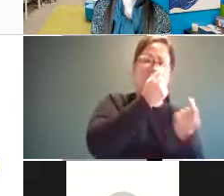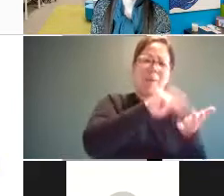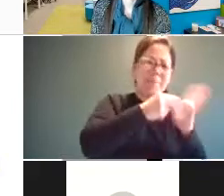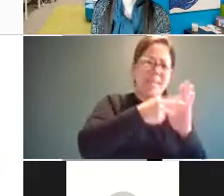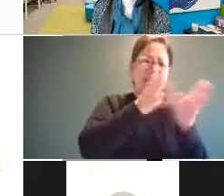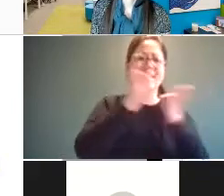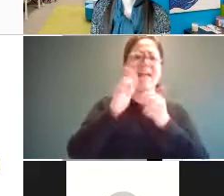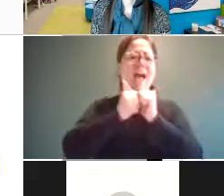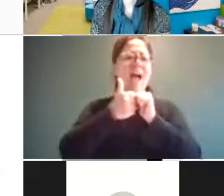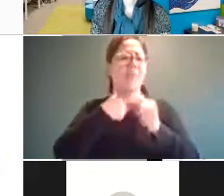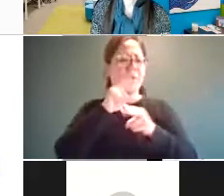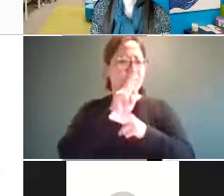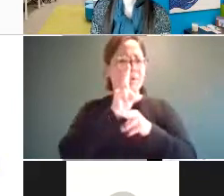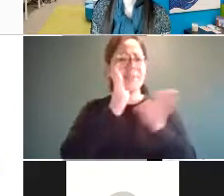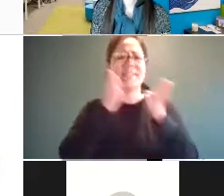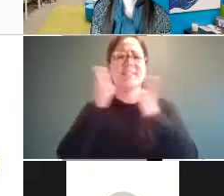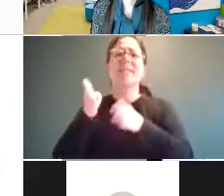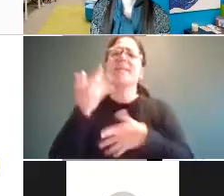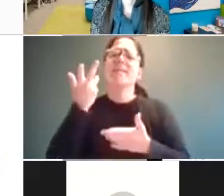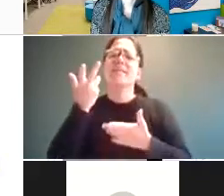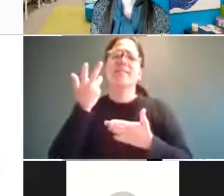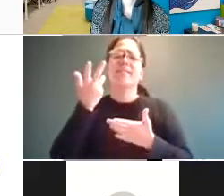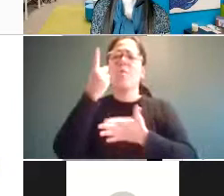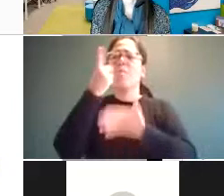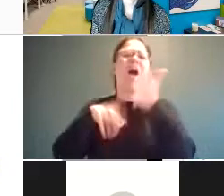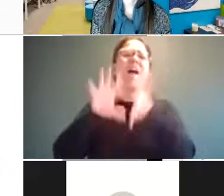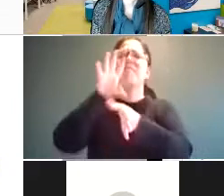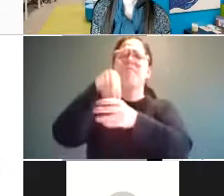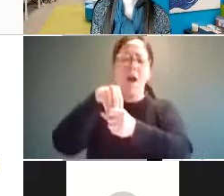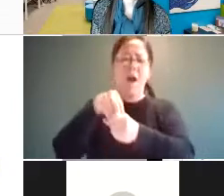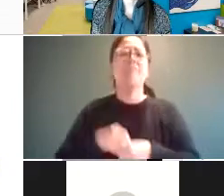So on a very, very basic level, most of us are familiar with the style guides